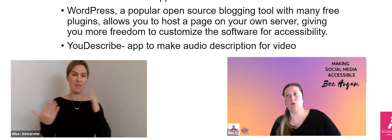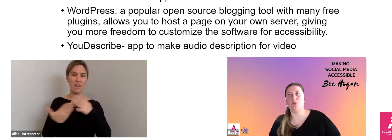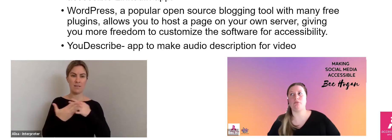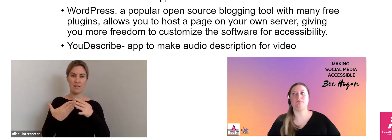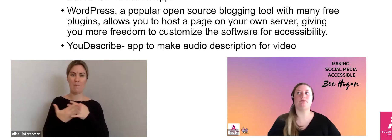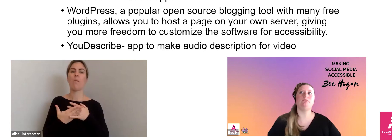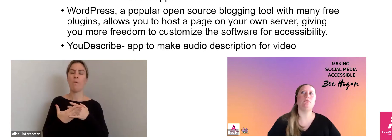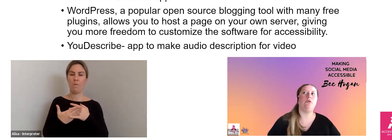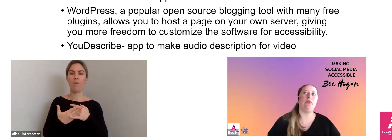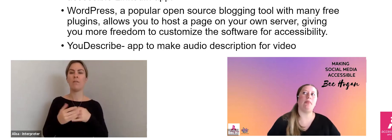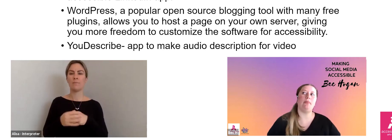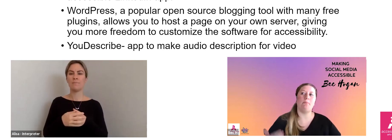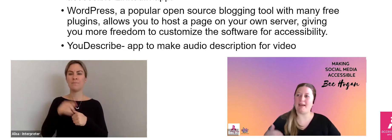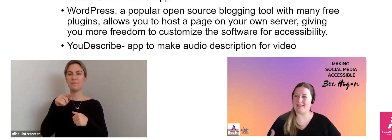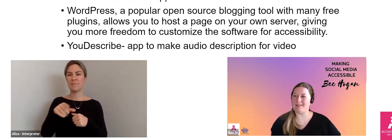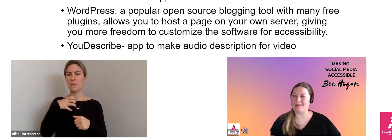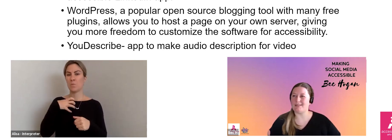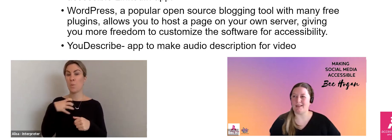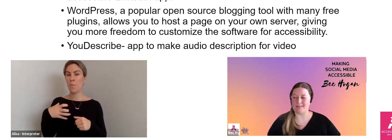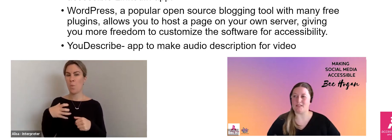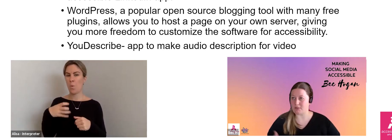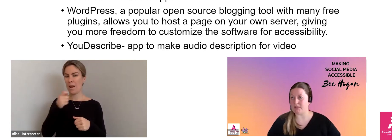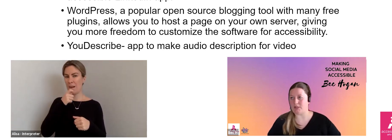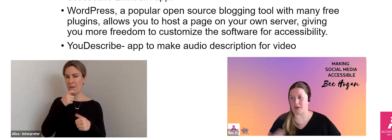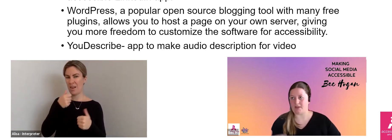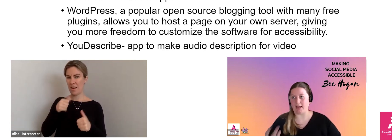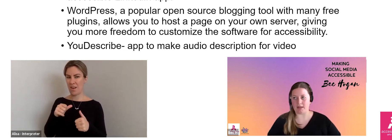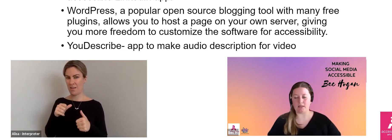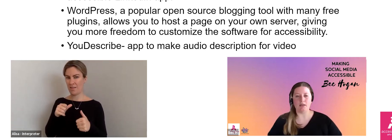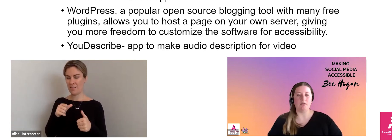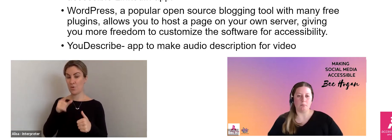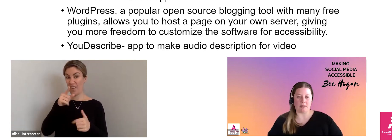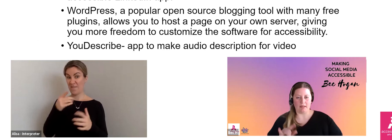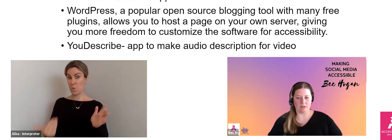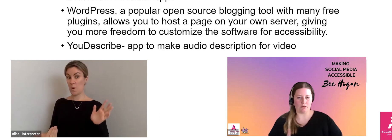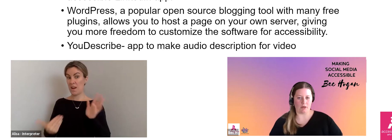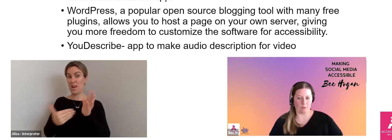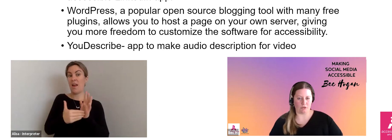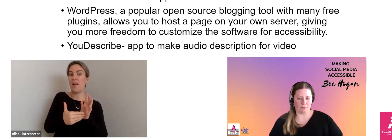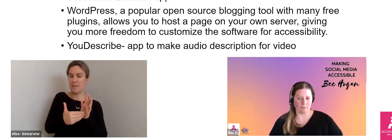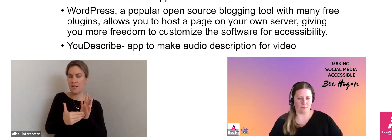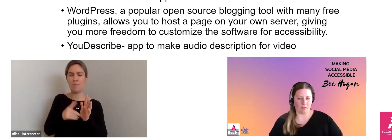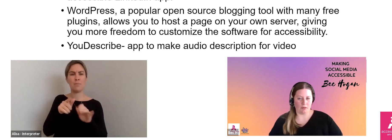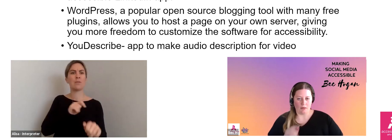It is more on the backend. It is a plug-in, you have to add it. But it is a great option.